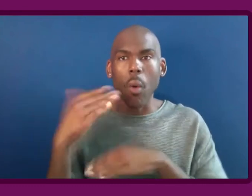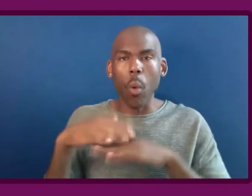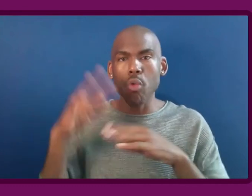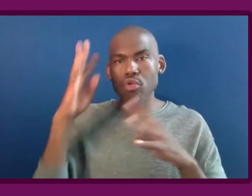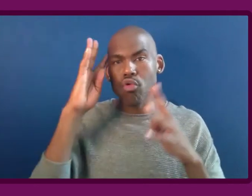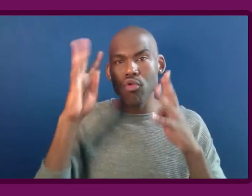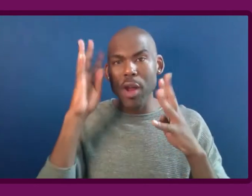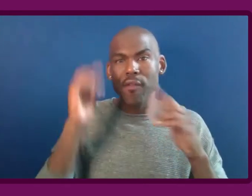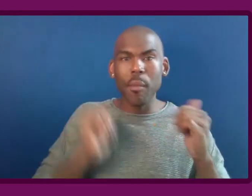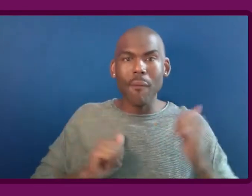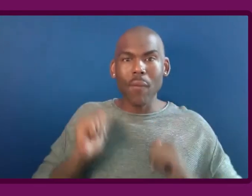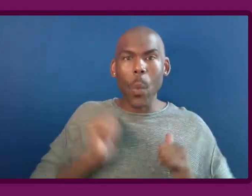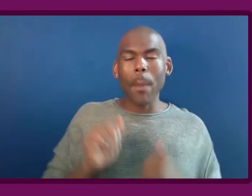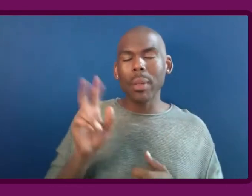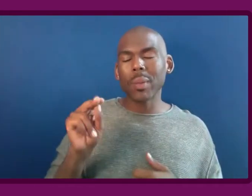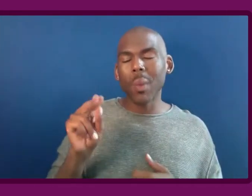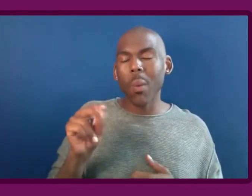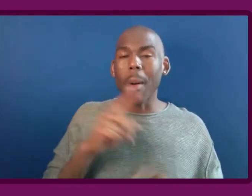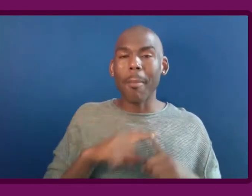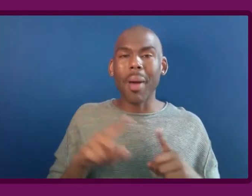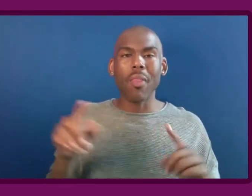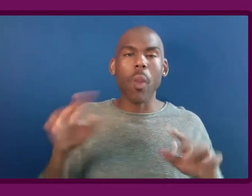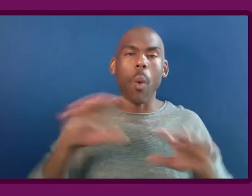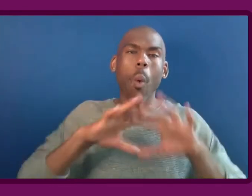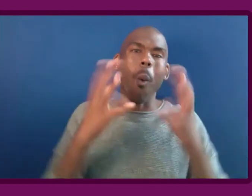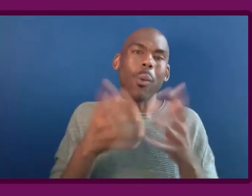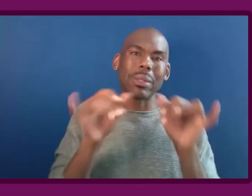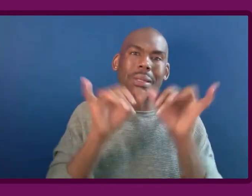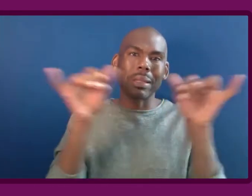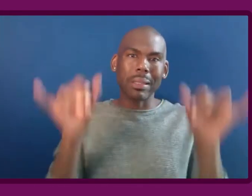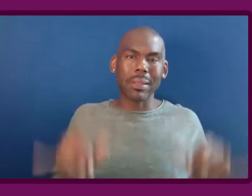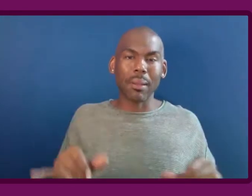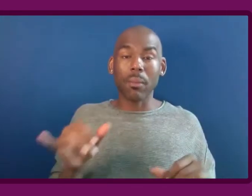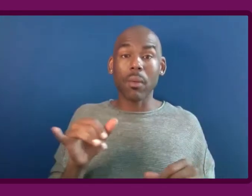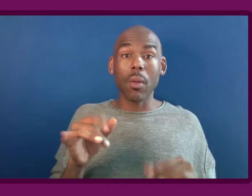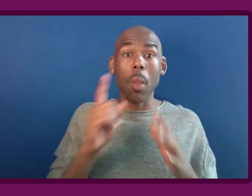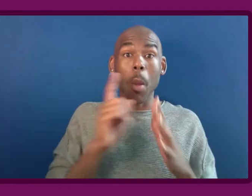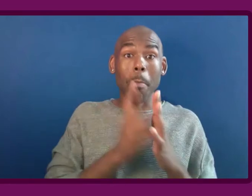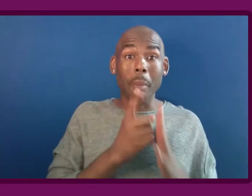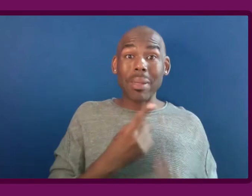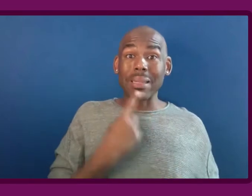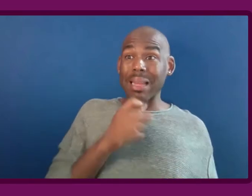performance, but it's about the whole system around that. From the moment they say yes to